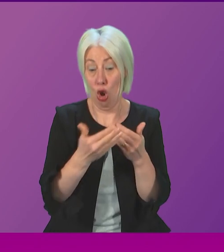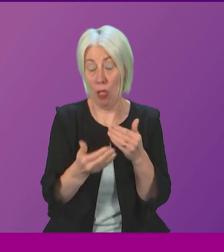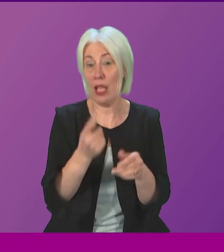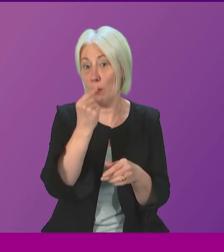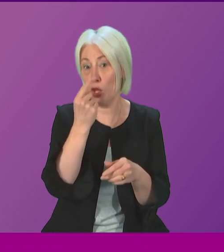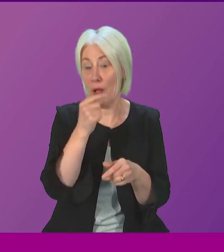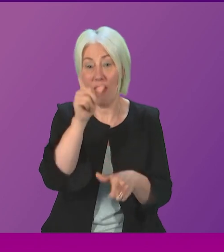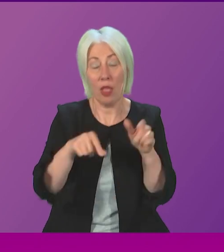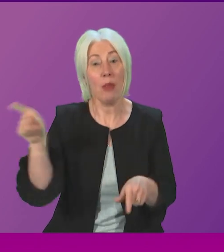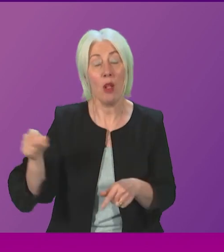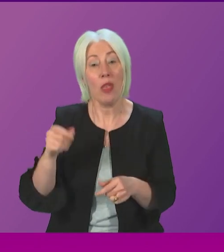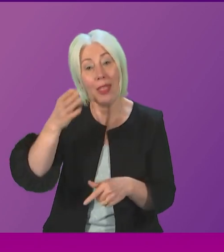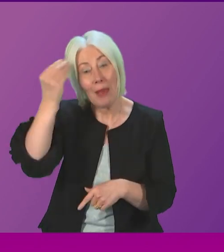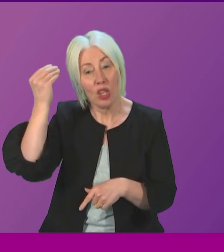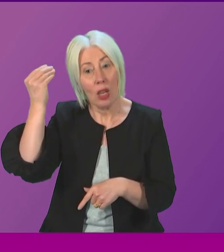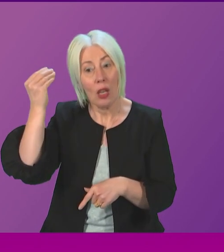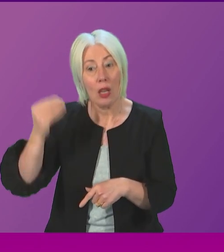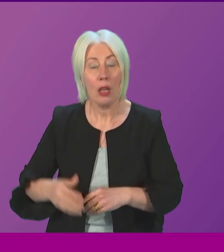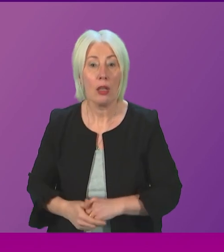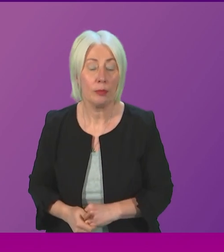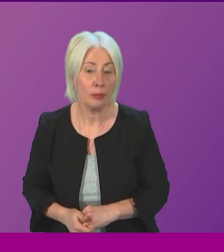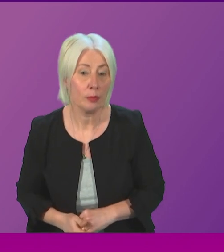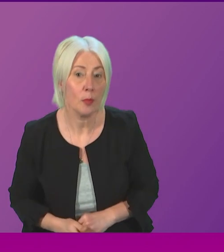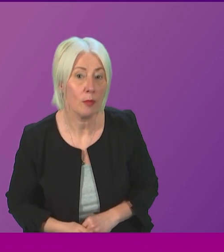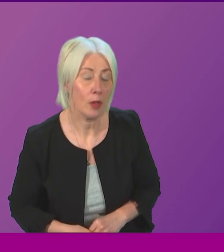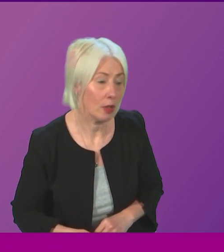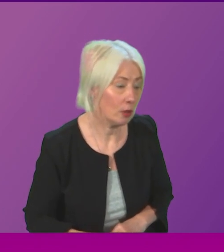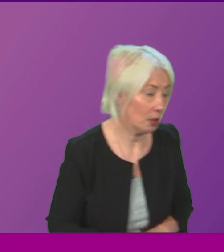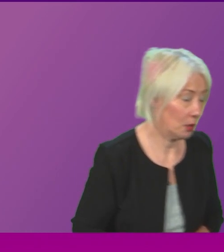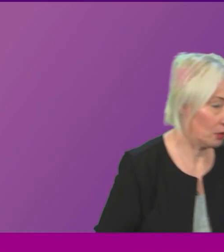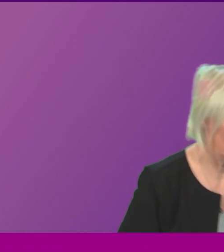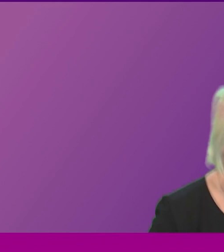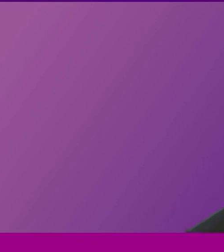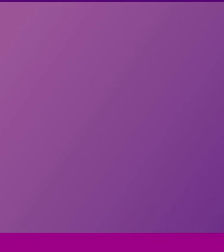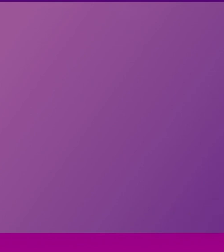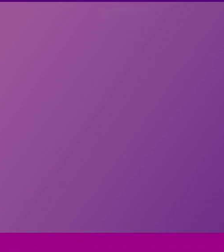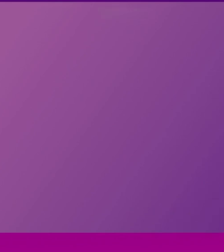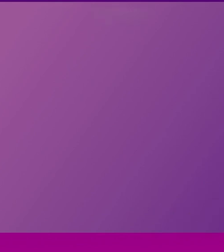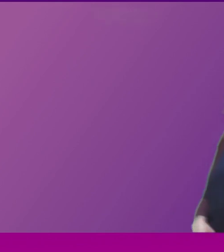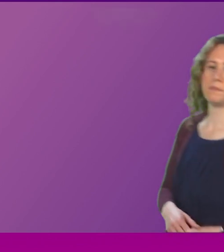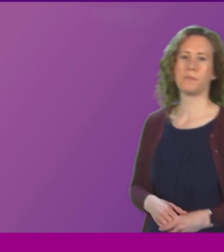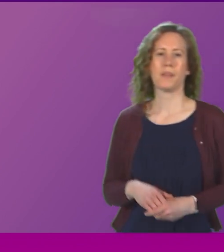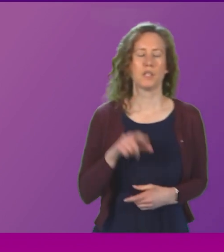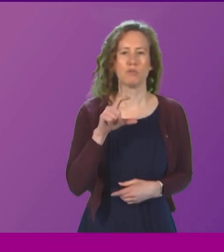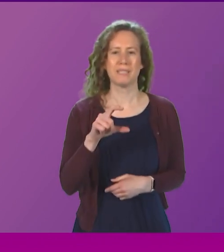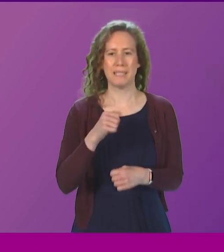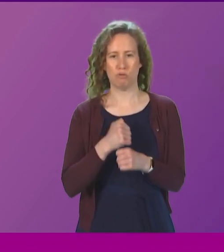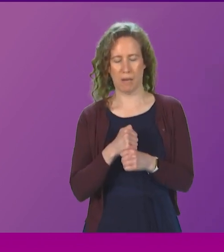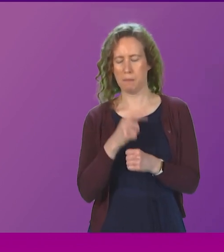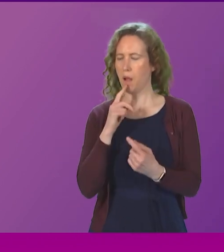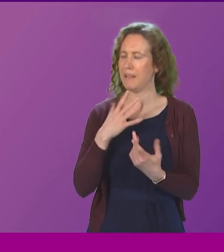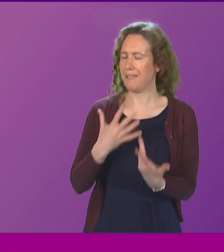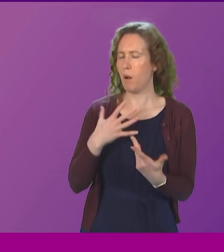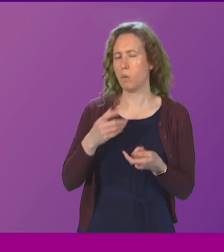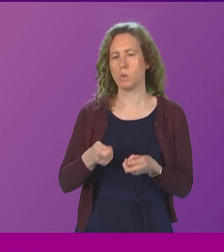Following the answers to Claire Baker’s questions, I refer to the review that the